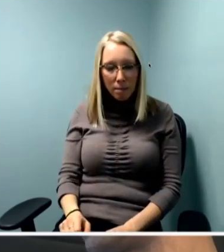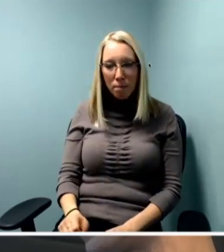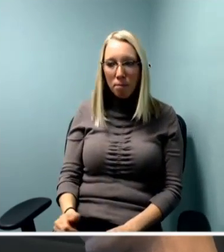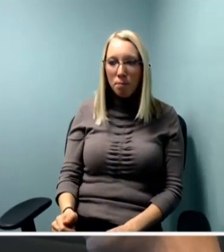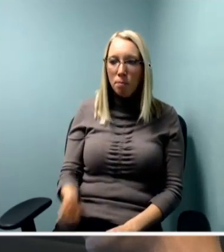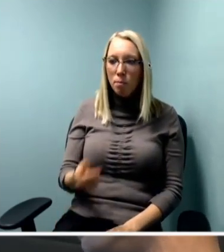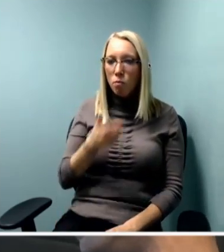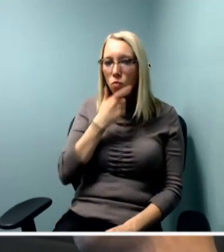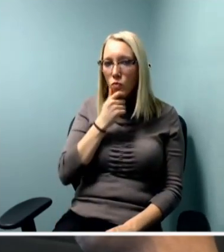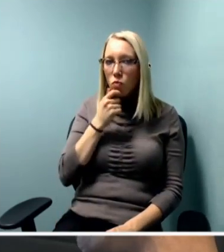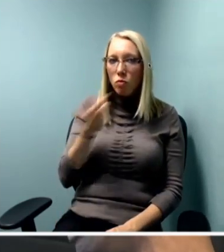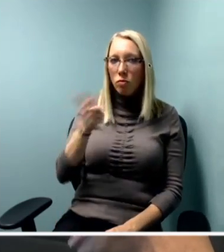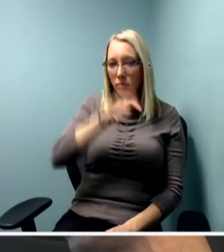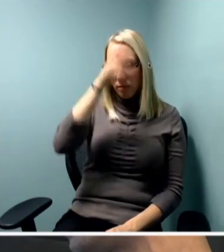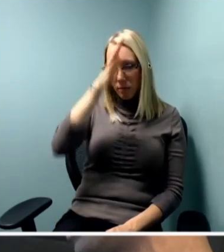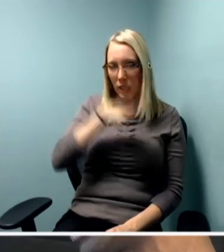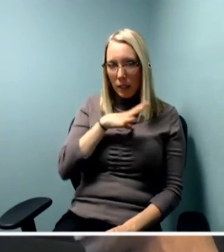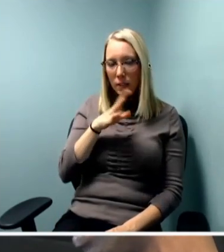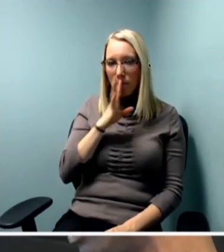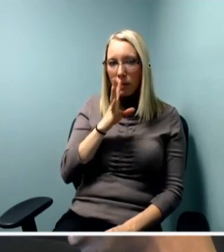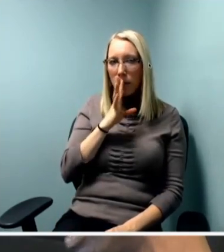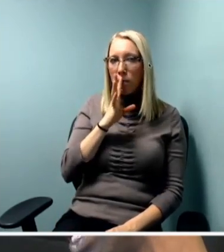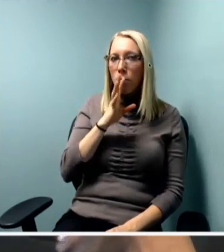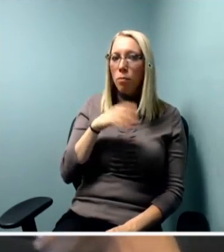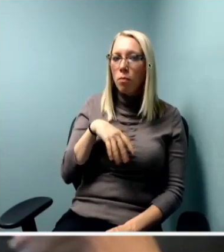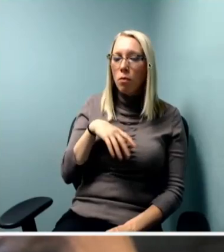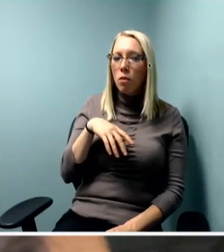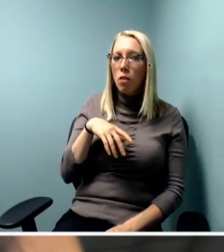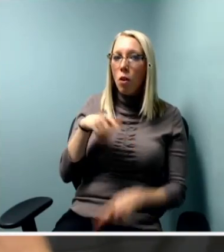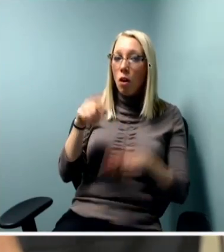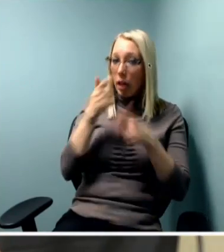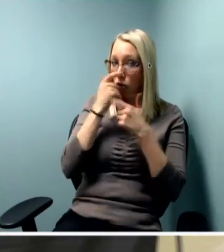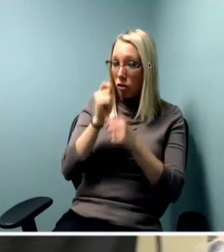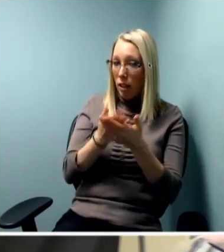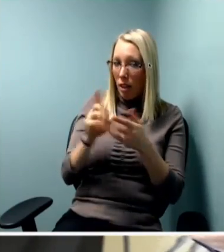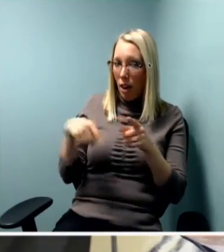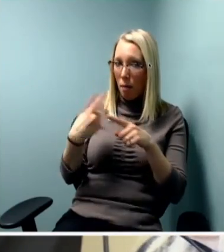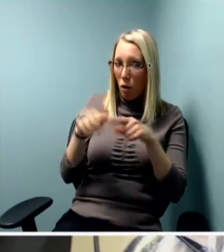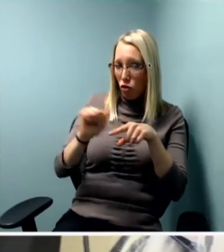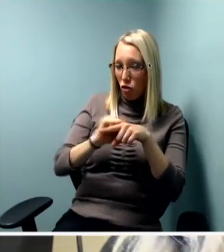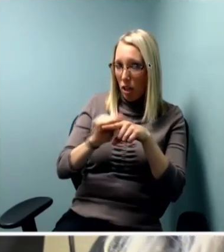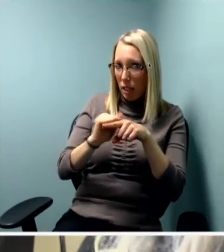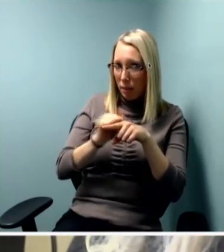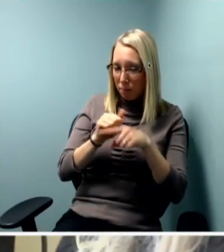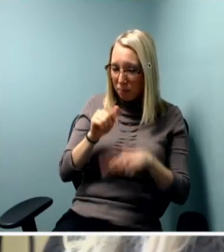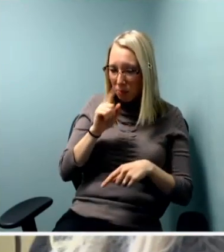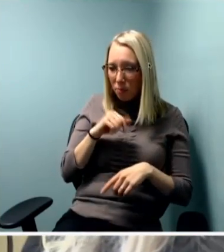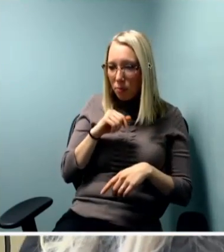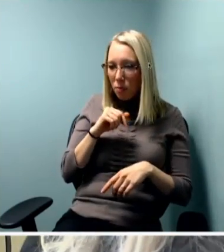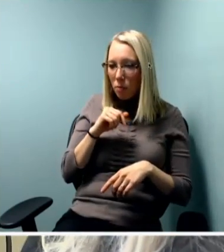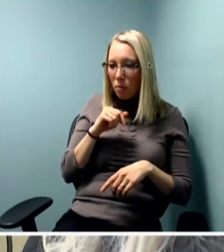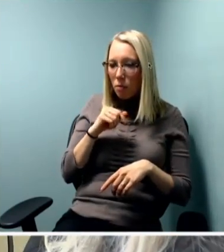(Keith) The training-- well, the interesting thing about the training is that as an artist who does graphic art,